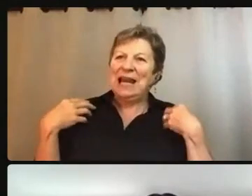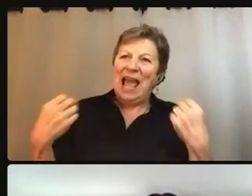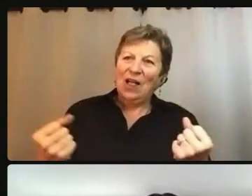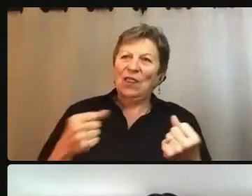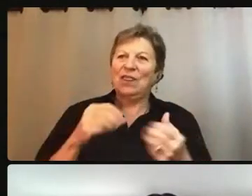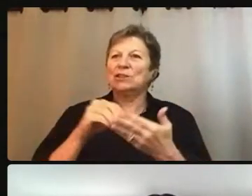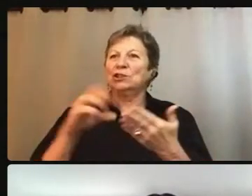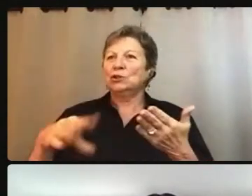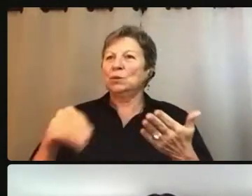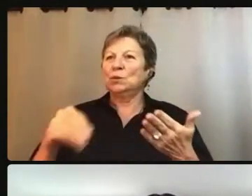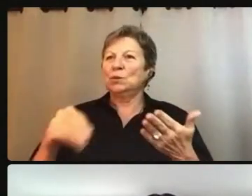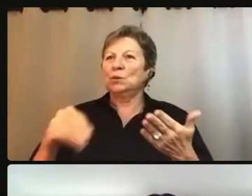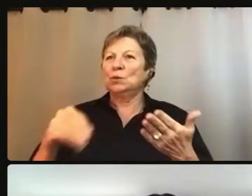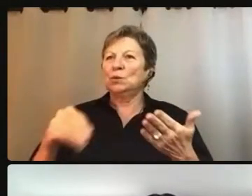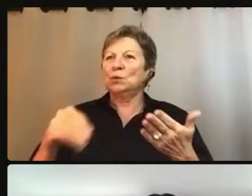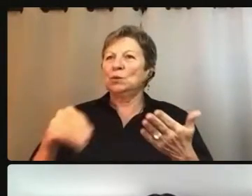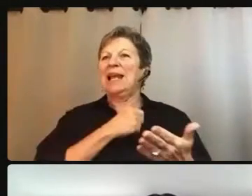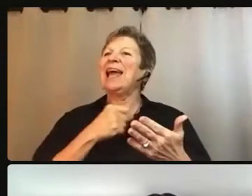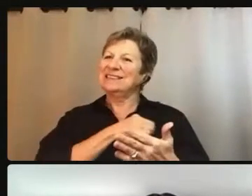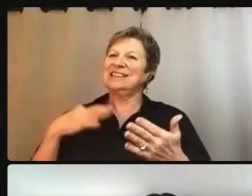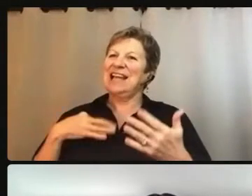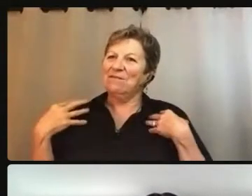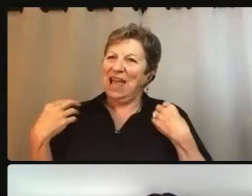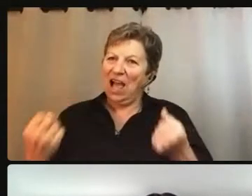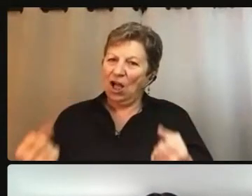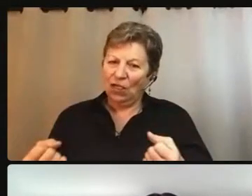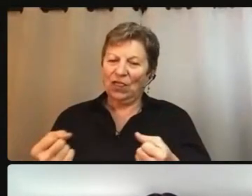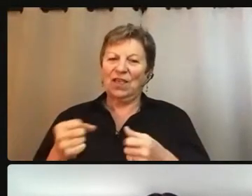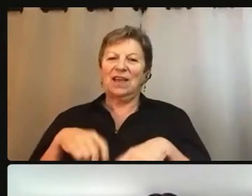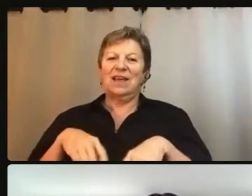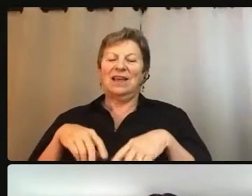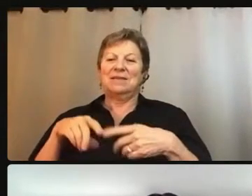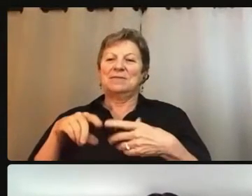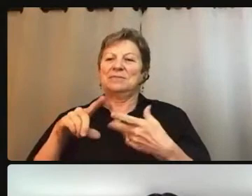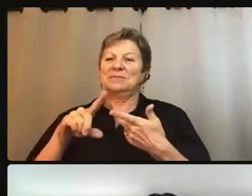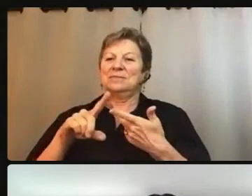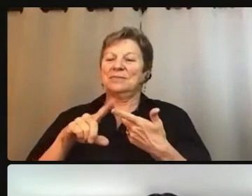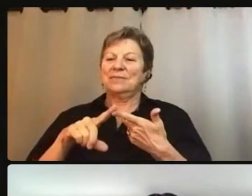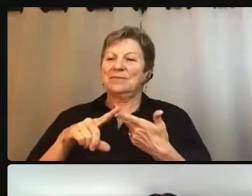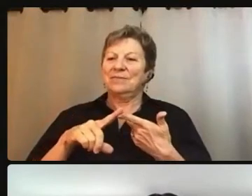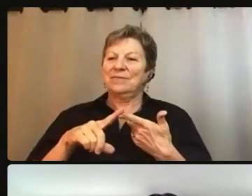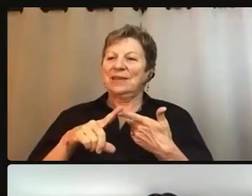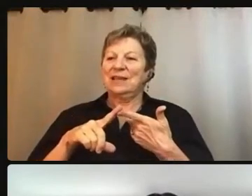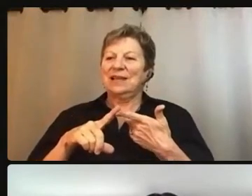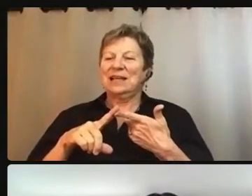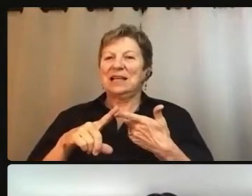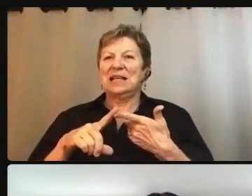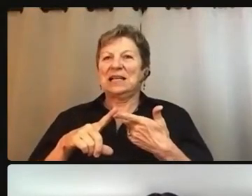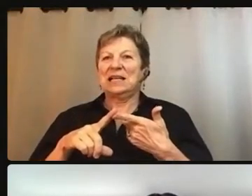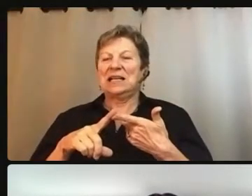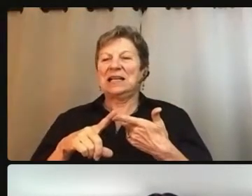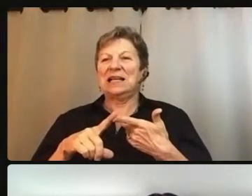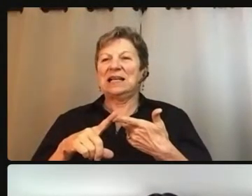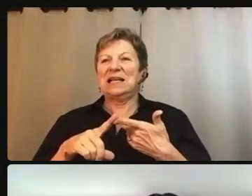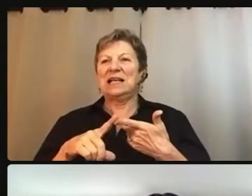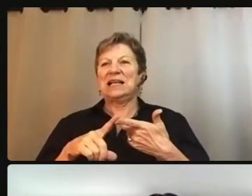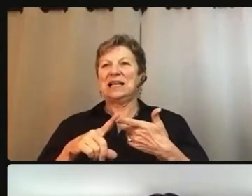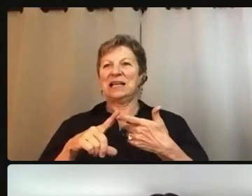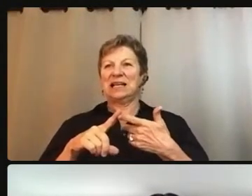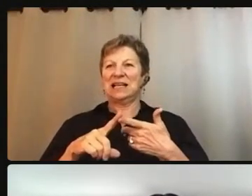PHYSICAL MENTAL SOCIAL HEALTH